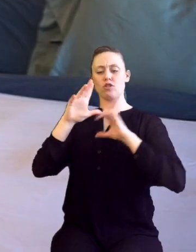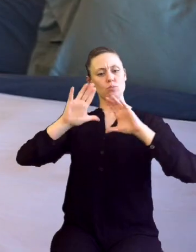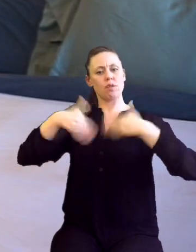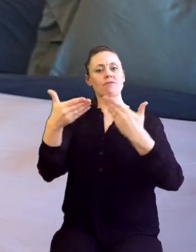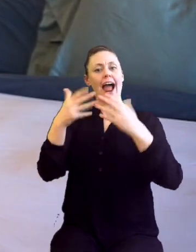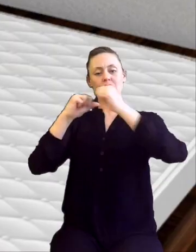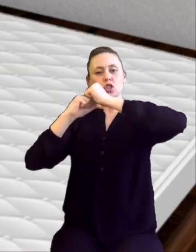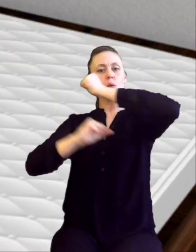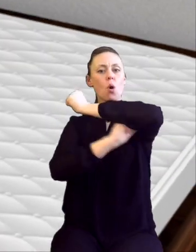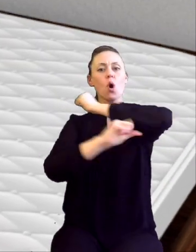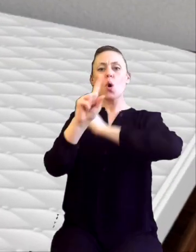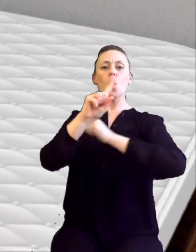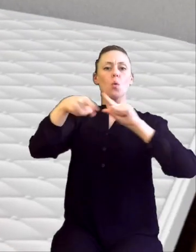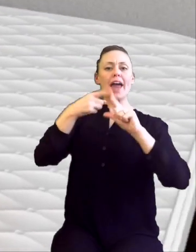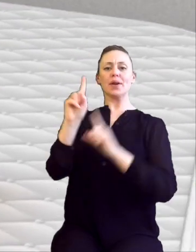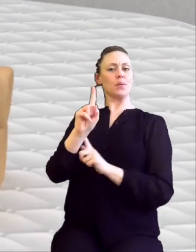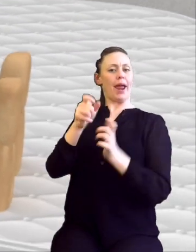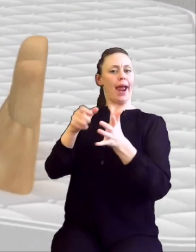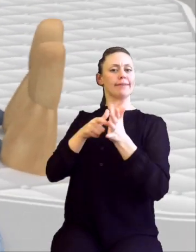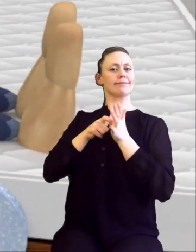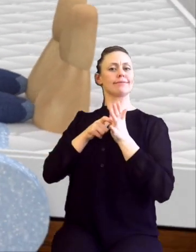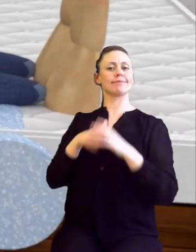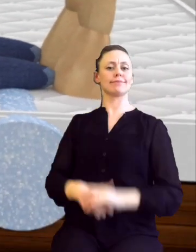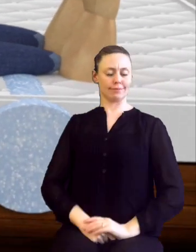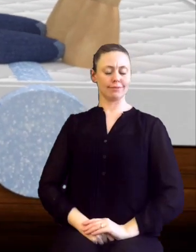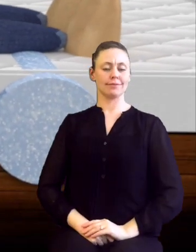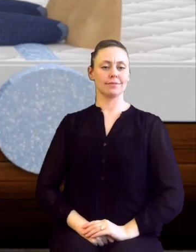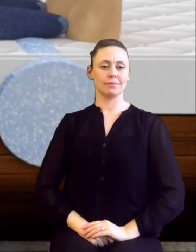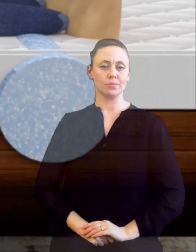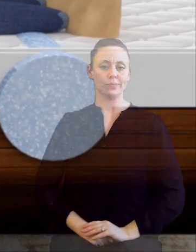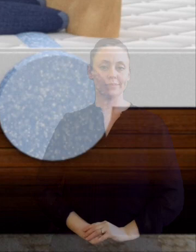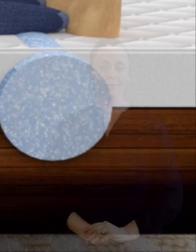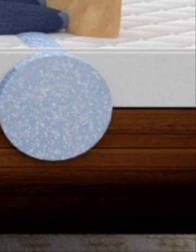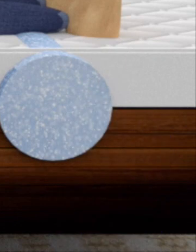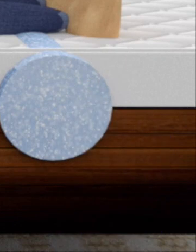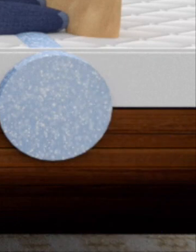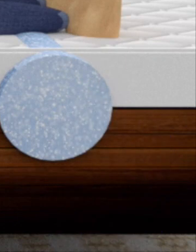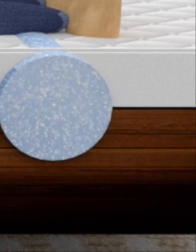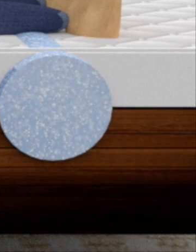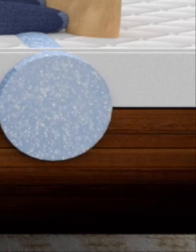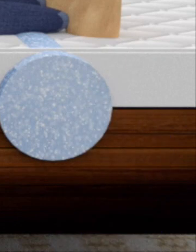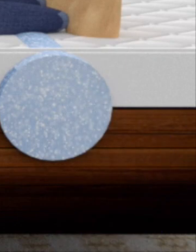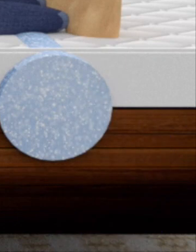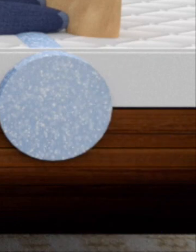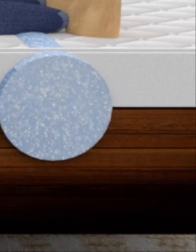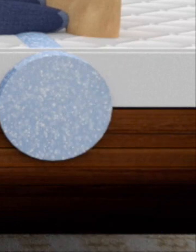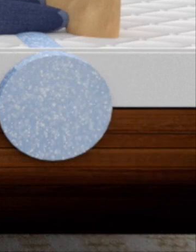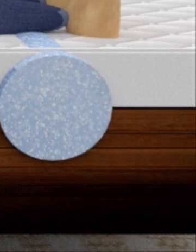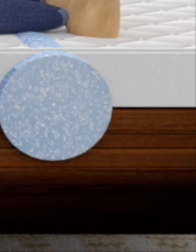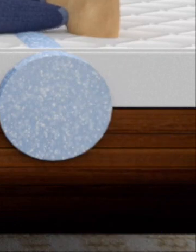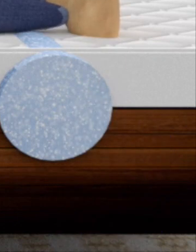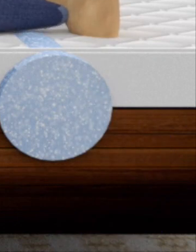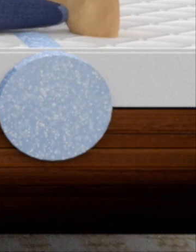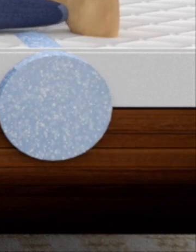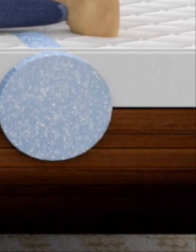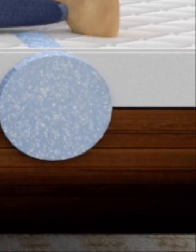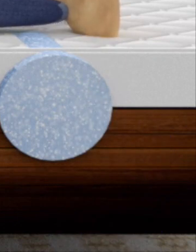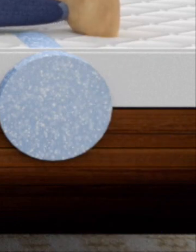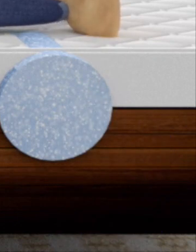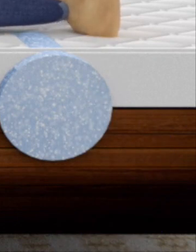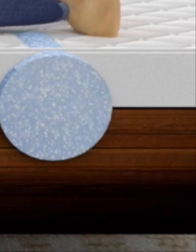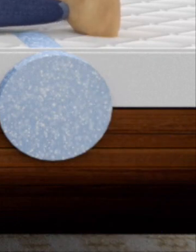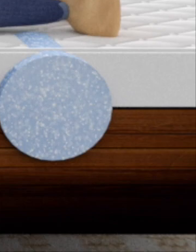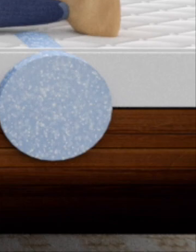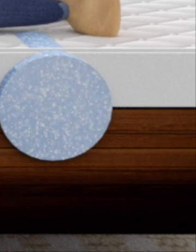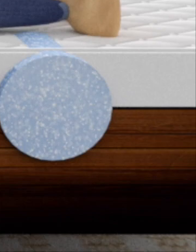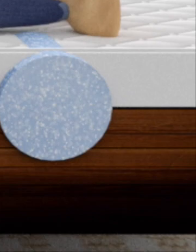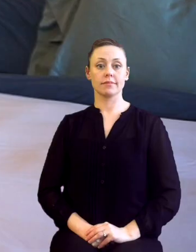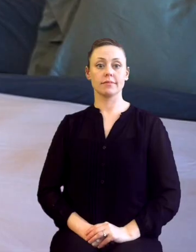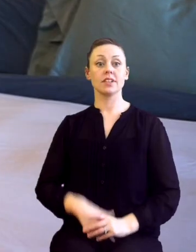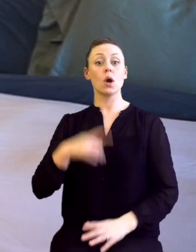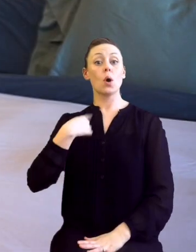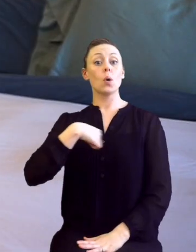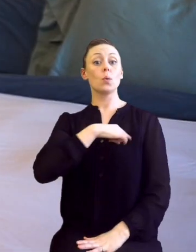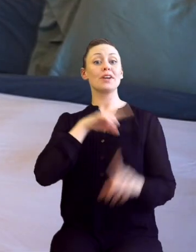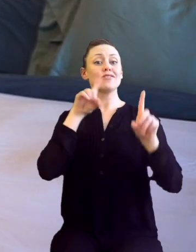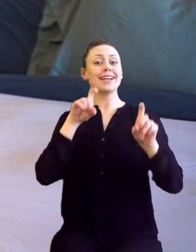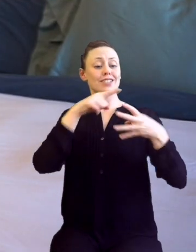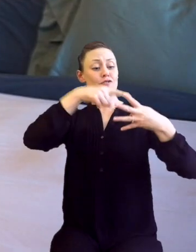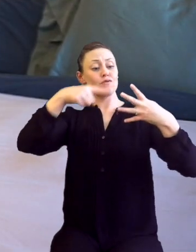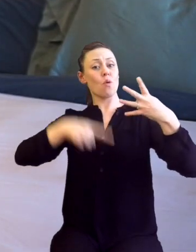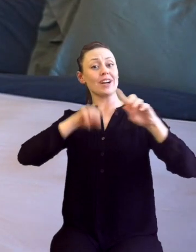where you need it. We have tested four different air beds with four different